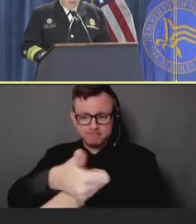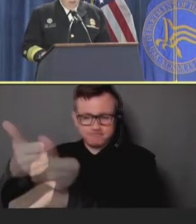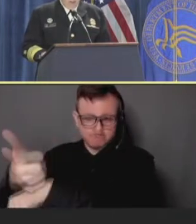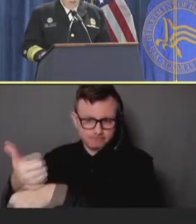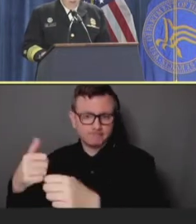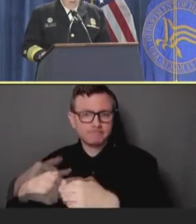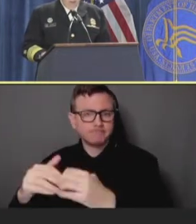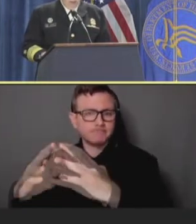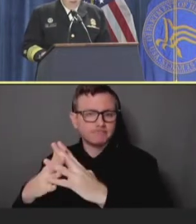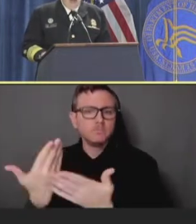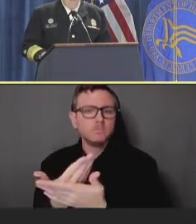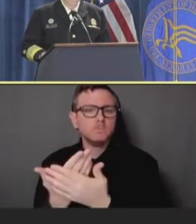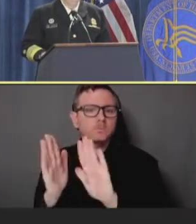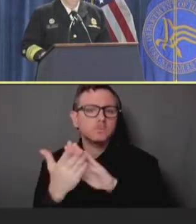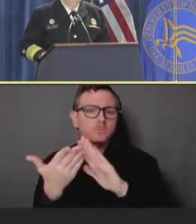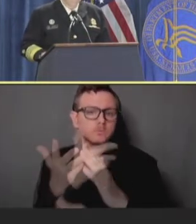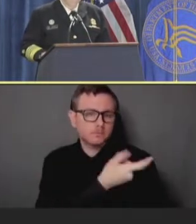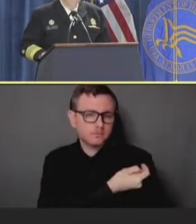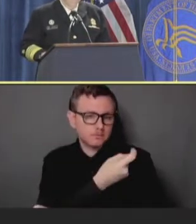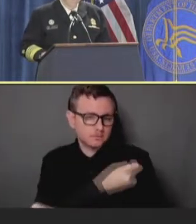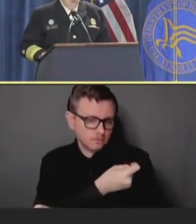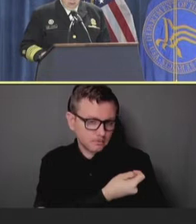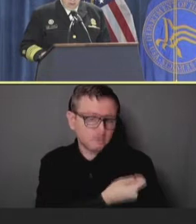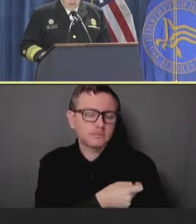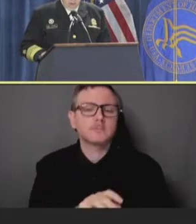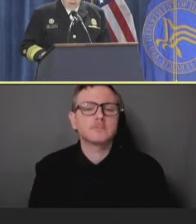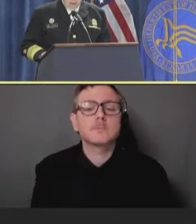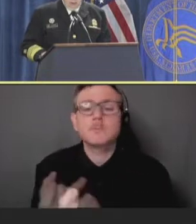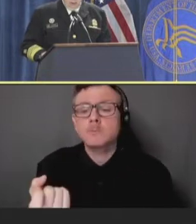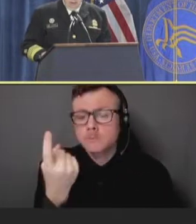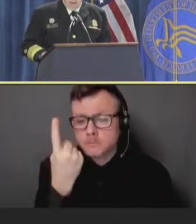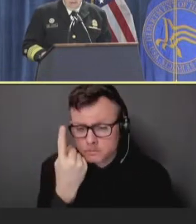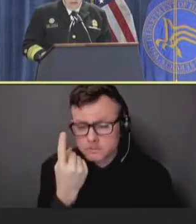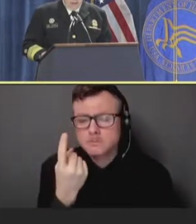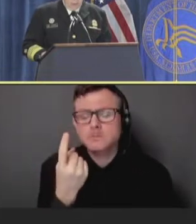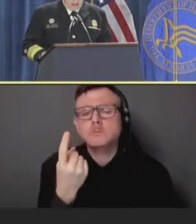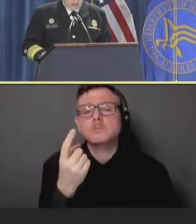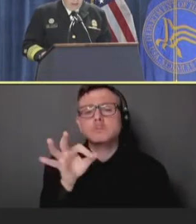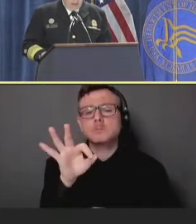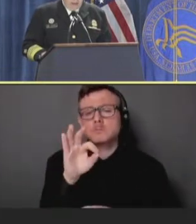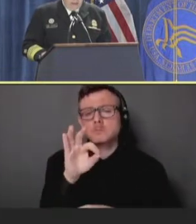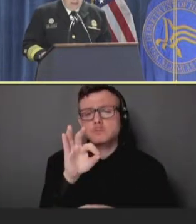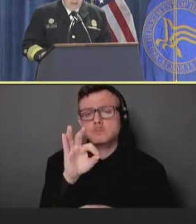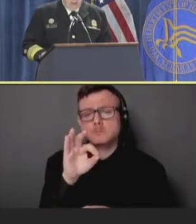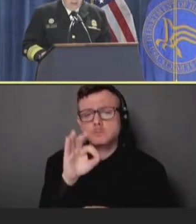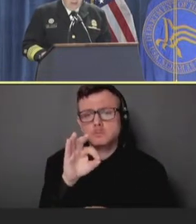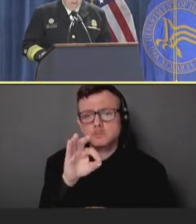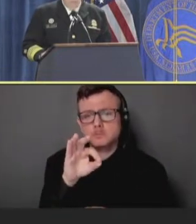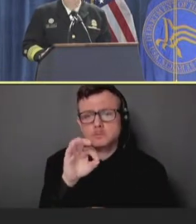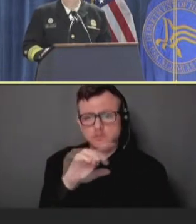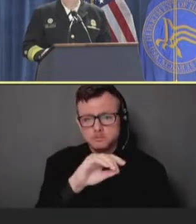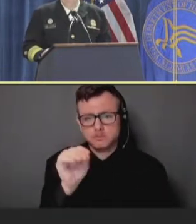Over 90 percent of Americans are able to find a location on vaccines.gov within five miles